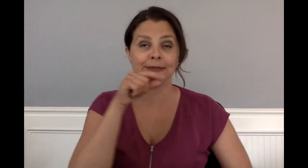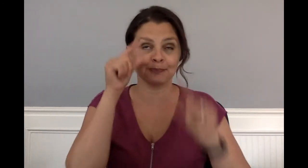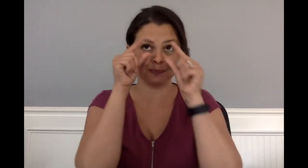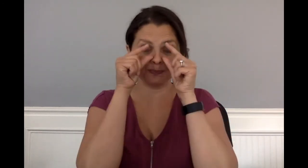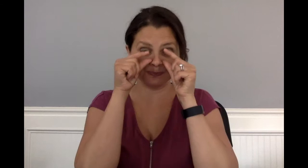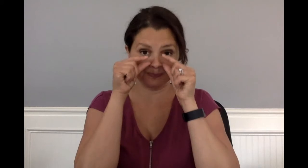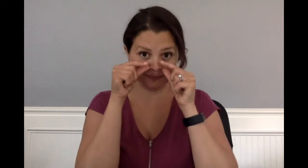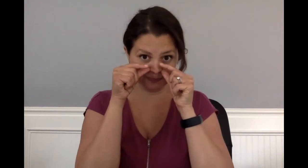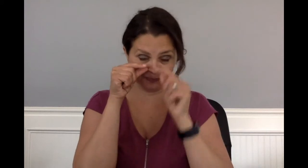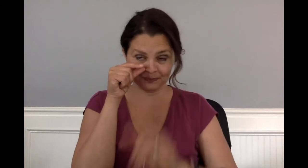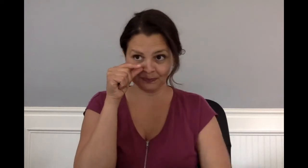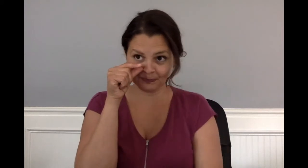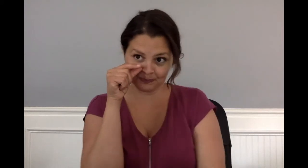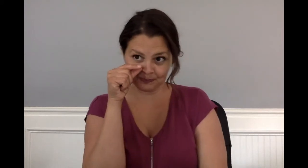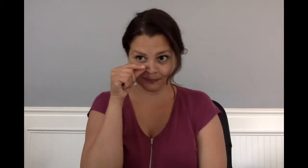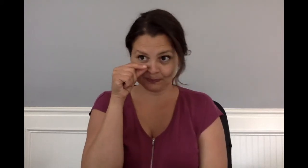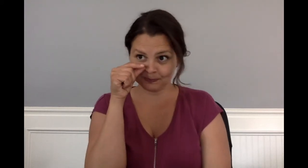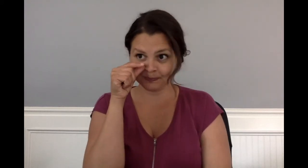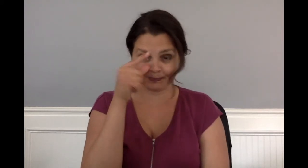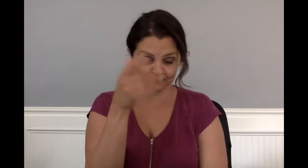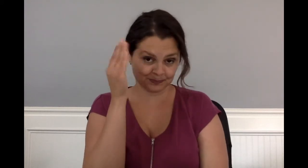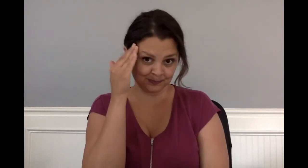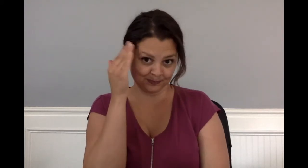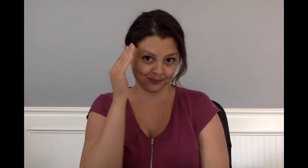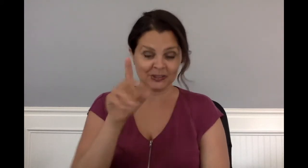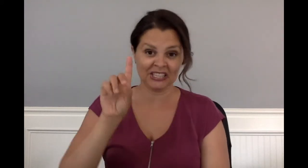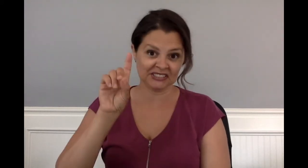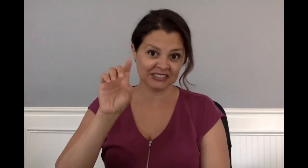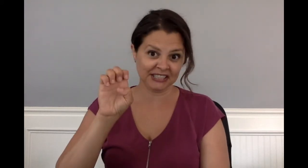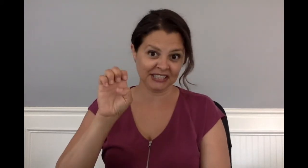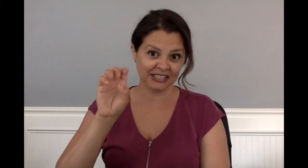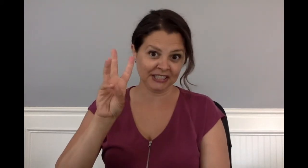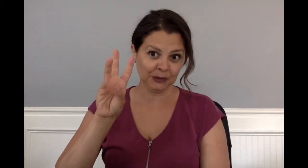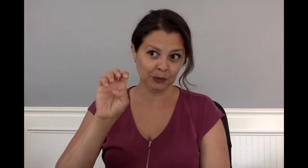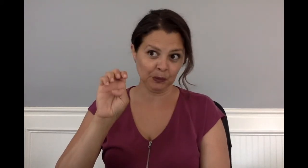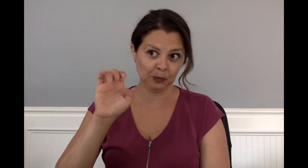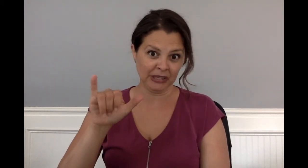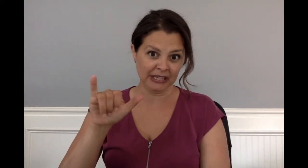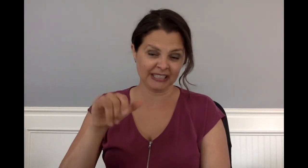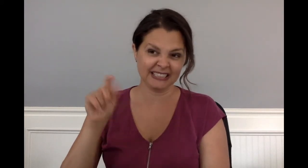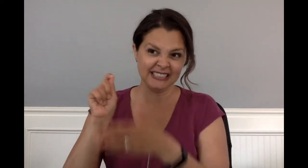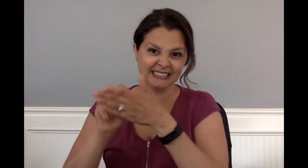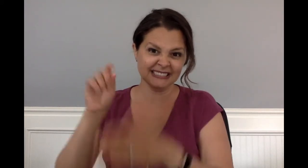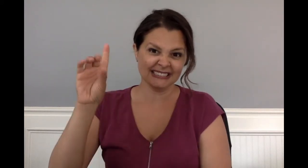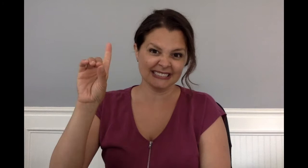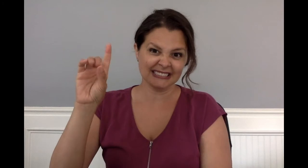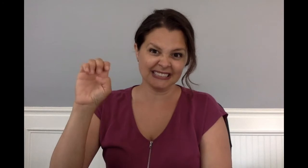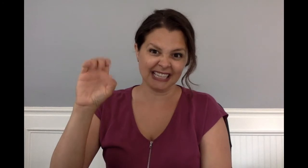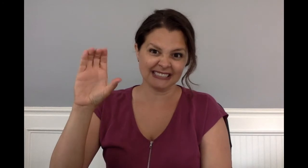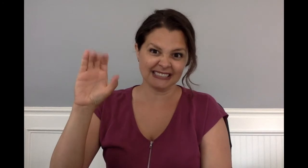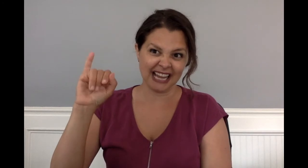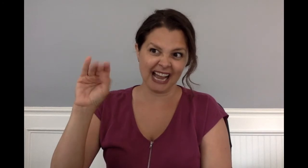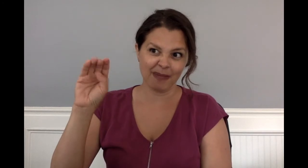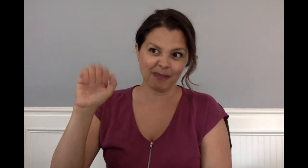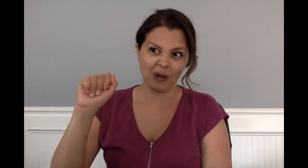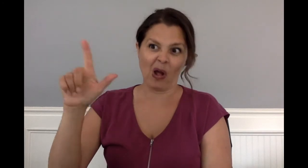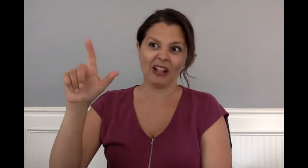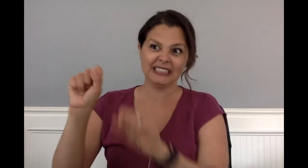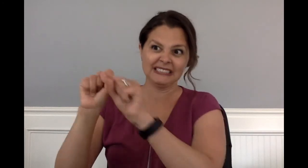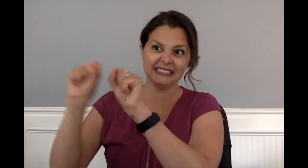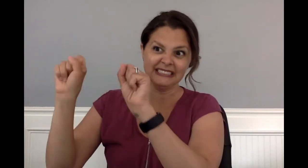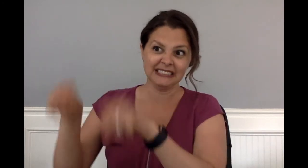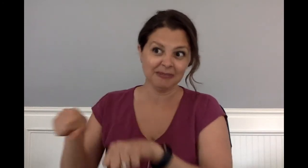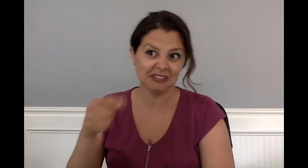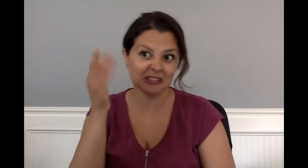Miss Tweedy peered down at him over her pointy glasses. “The Dewey decimal system,” she said.